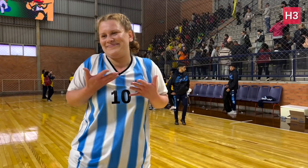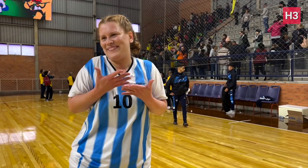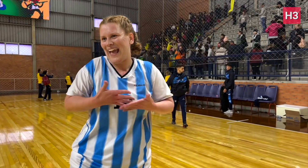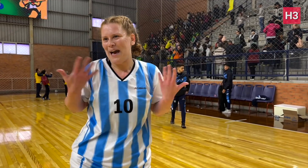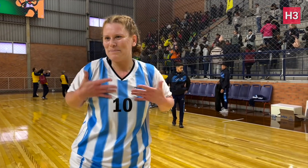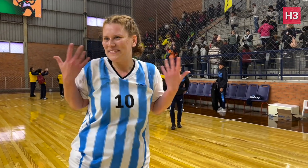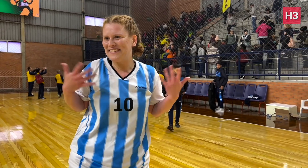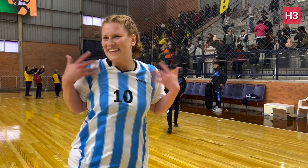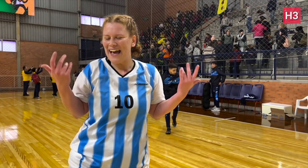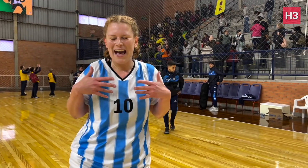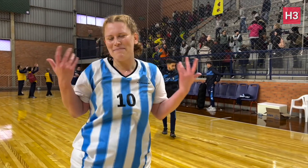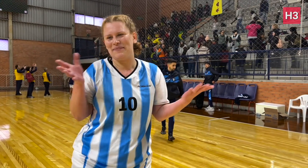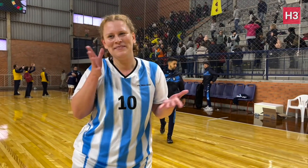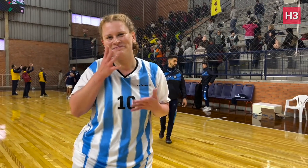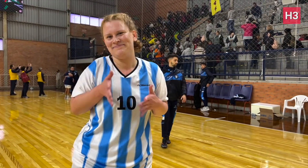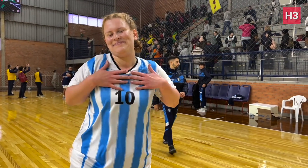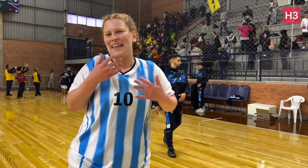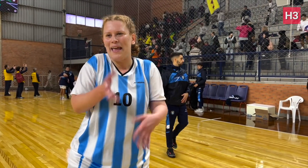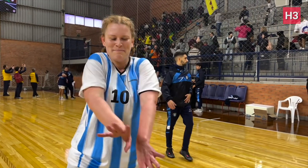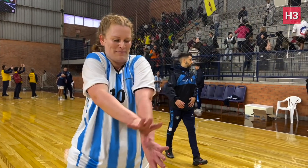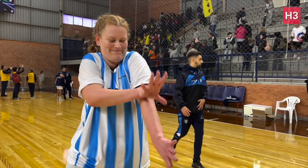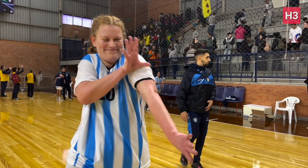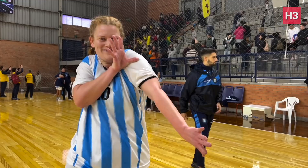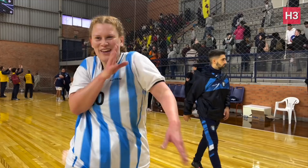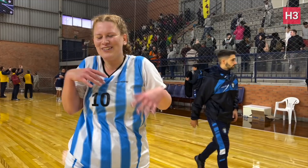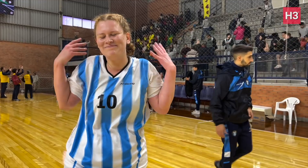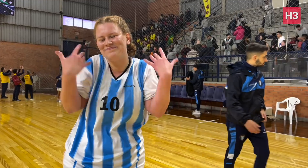I’m so happy, I even have goosebumps!